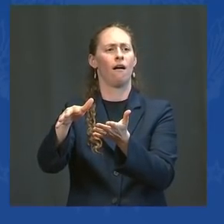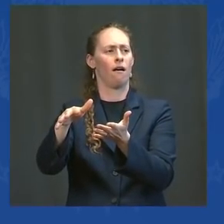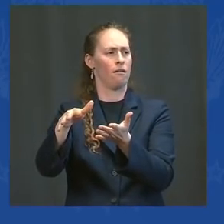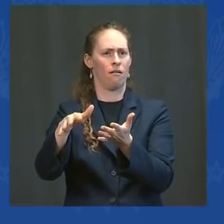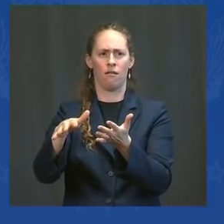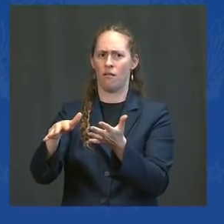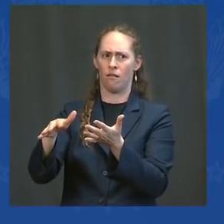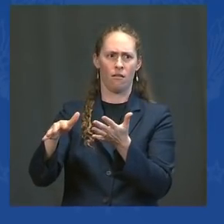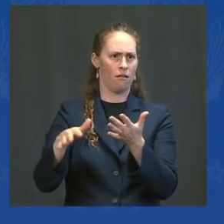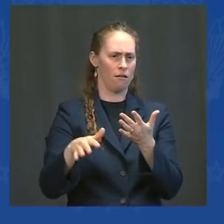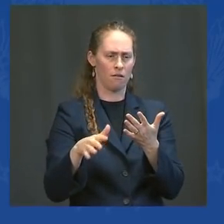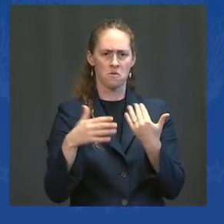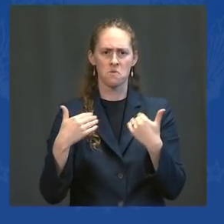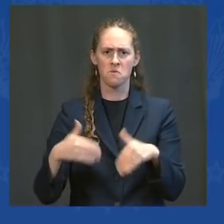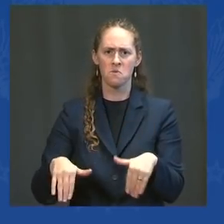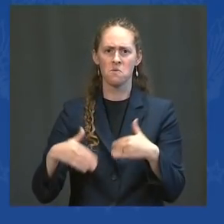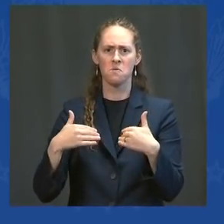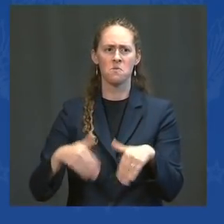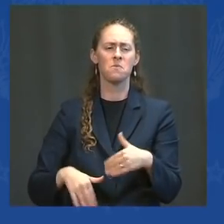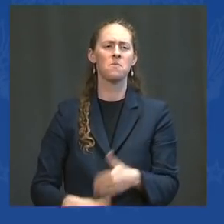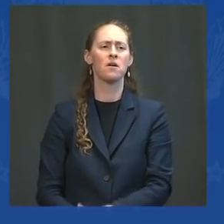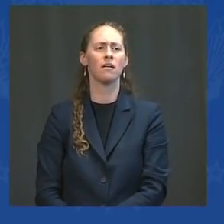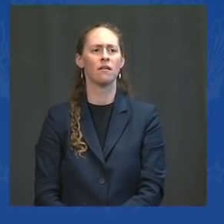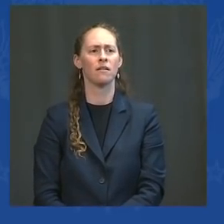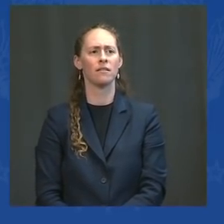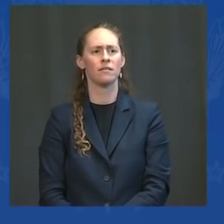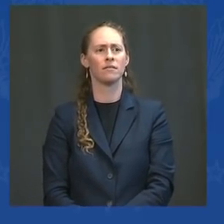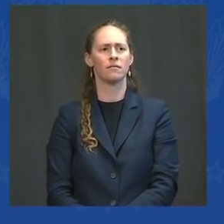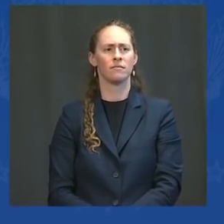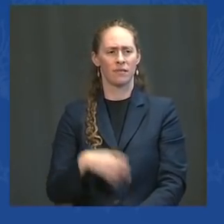when you watch six people jump one of our teammates.